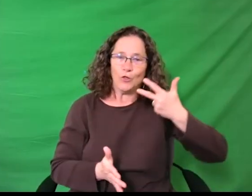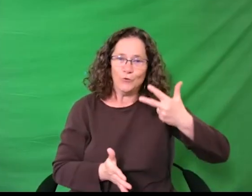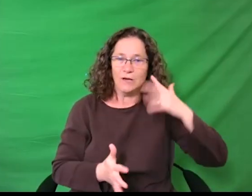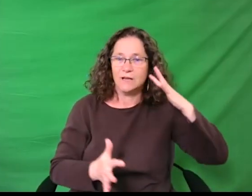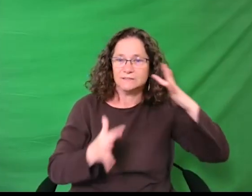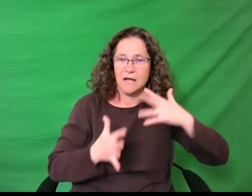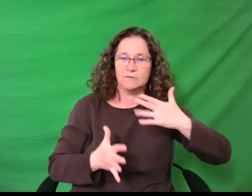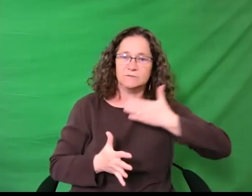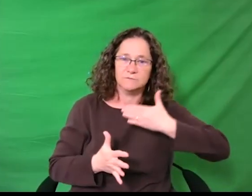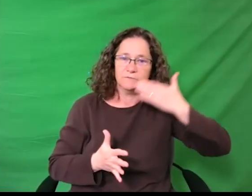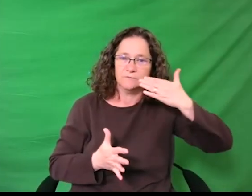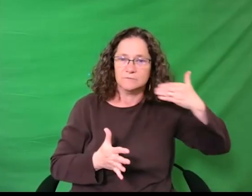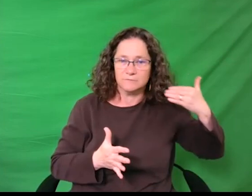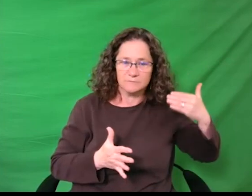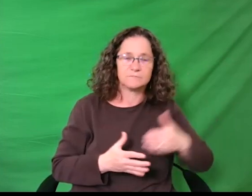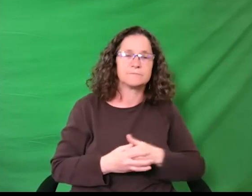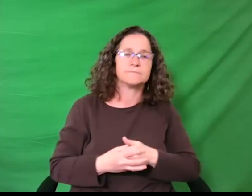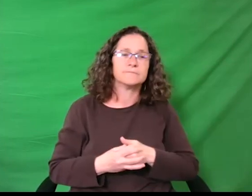We can tell kids, we're going to blend.